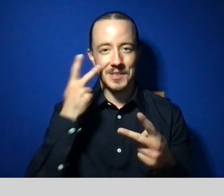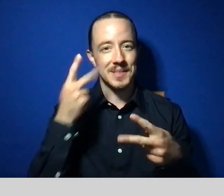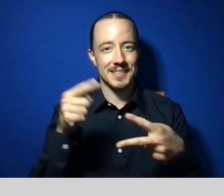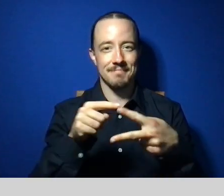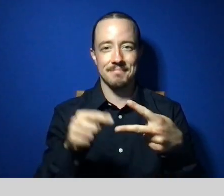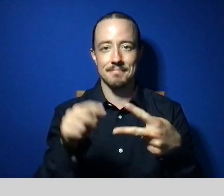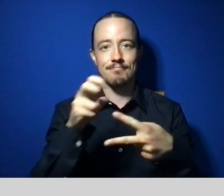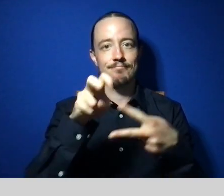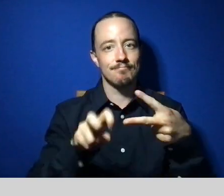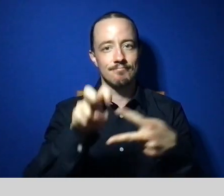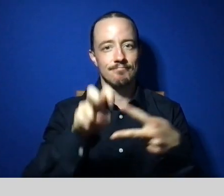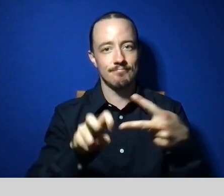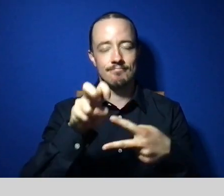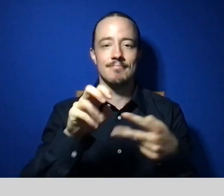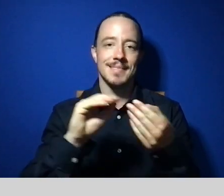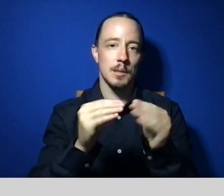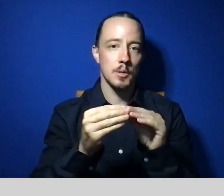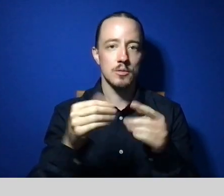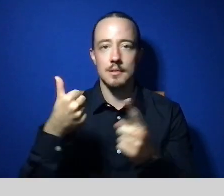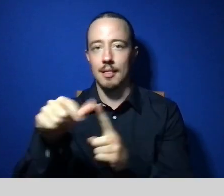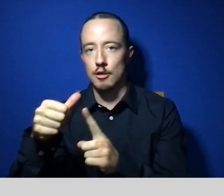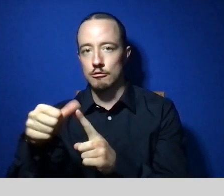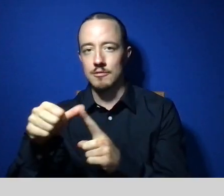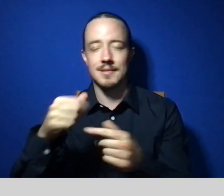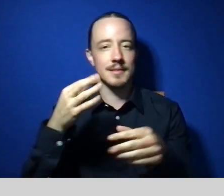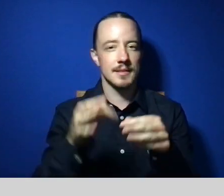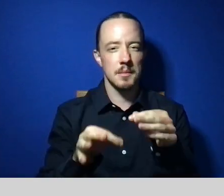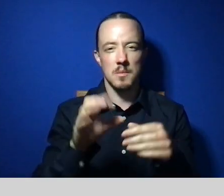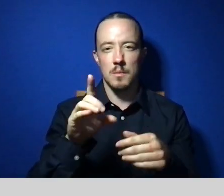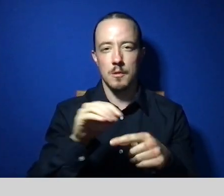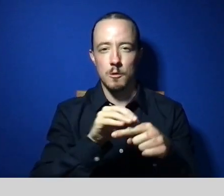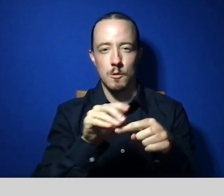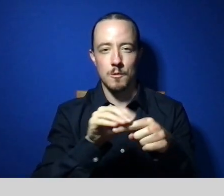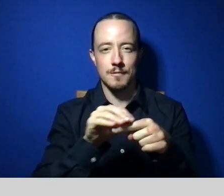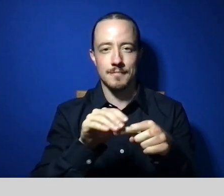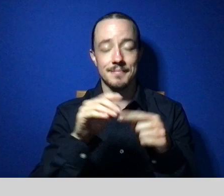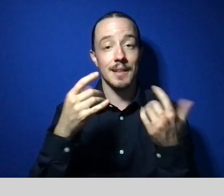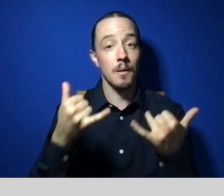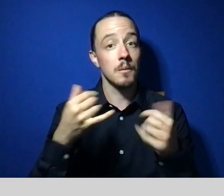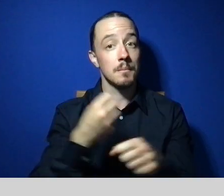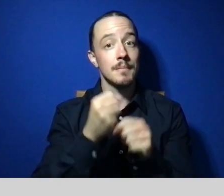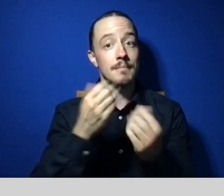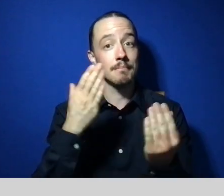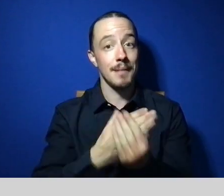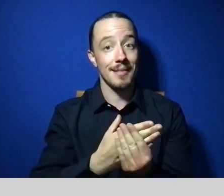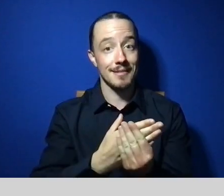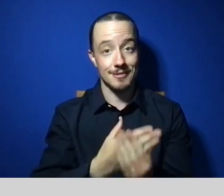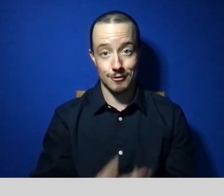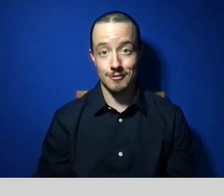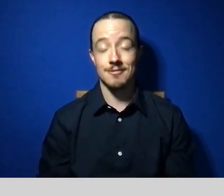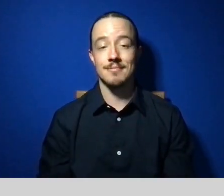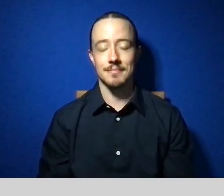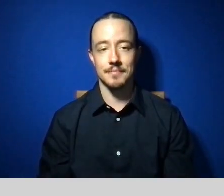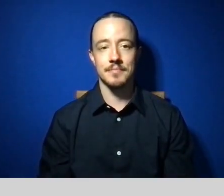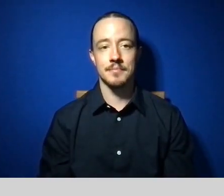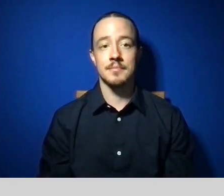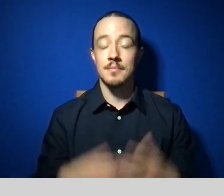Let's turn this into a package on the Python package on the Python package index. So I'm going to create a directory called pids.